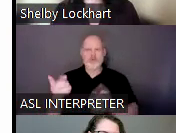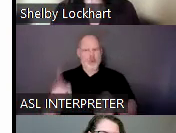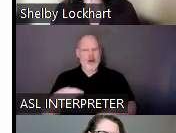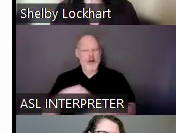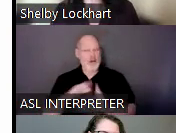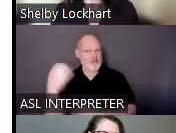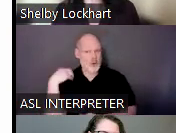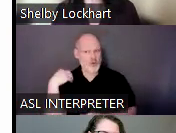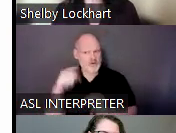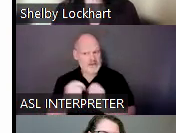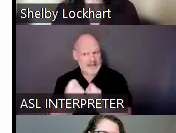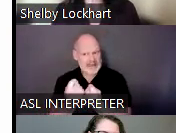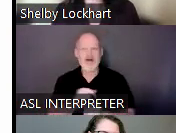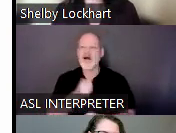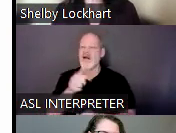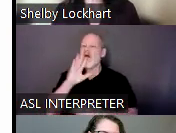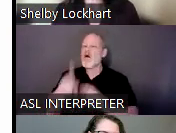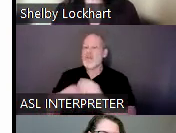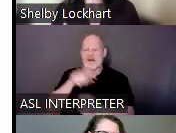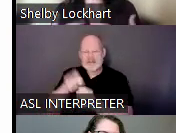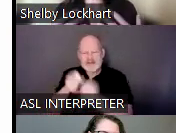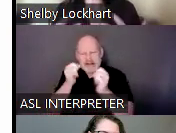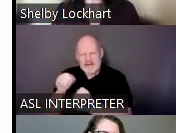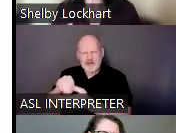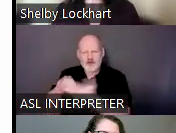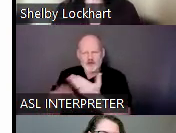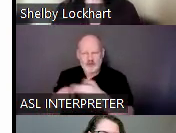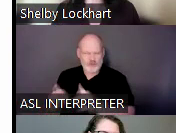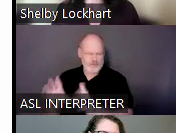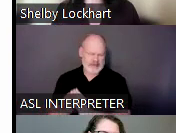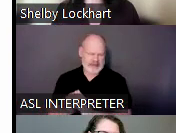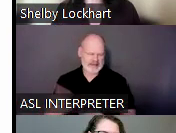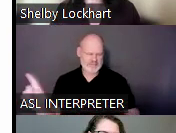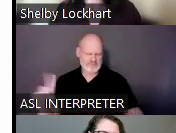mention individual student names in those meetings, because we're really trying to